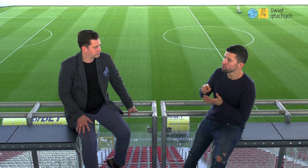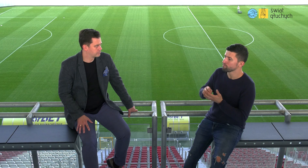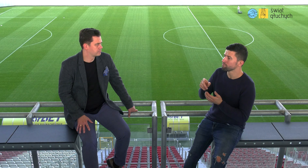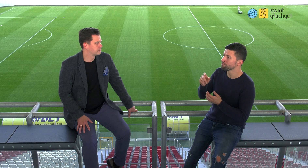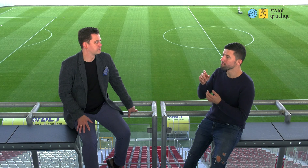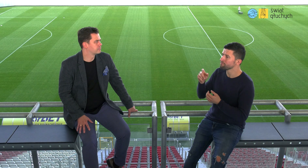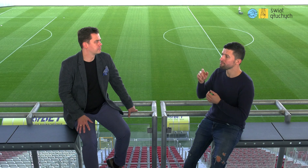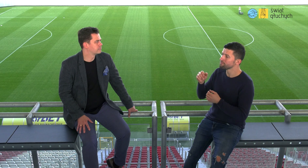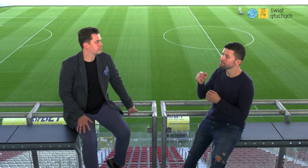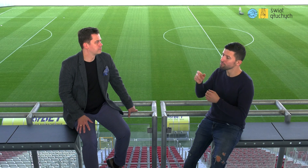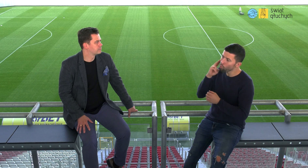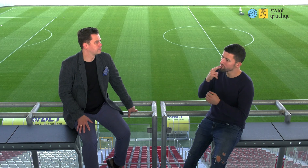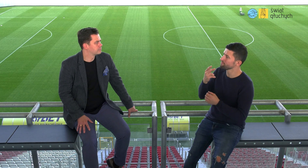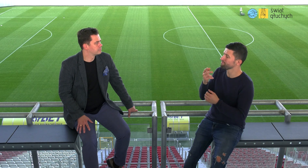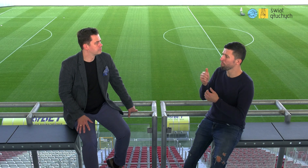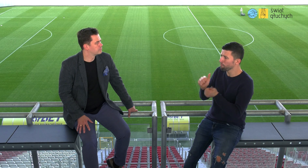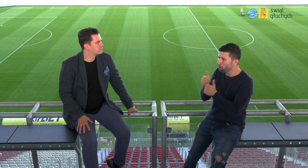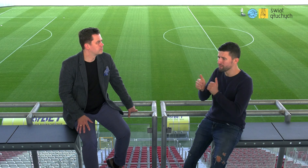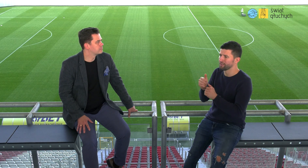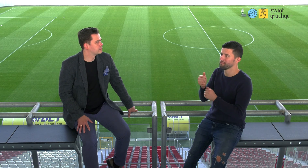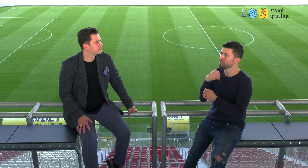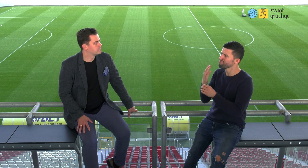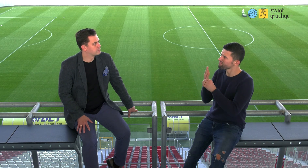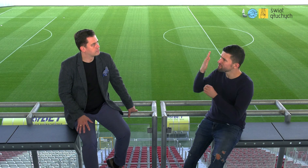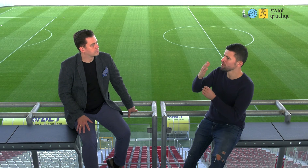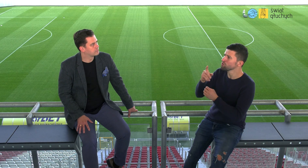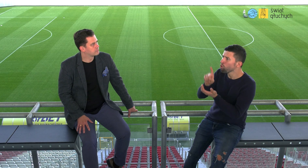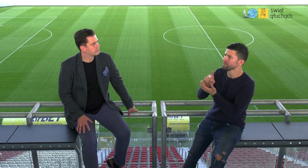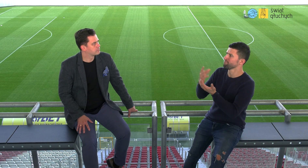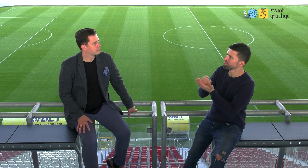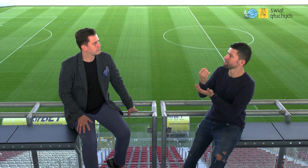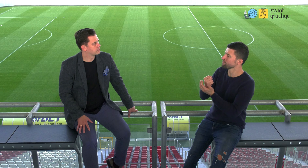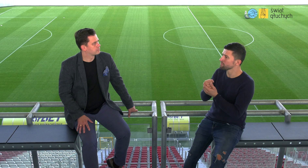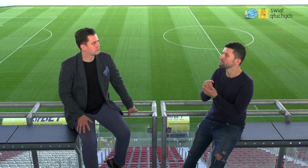When it comes to a deaf athlete, Who would like to achieve success,